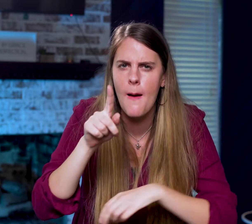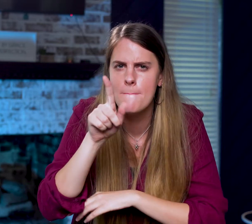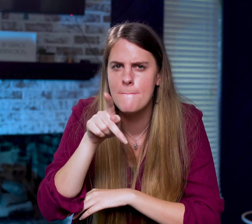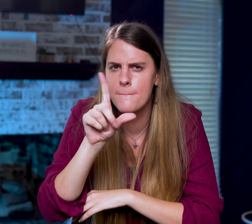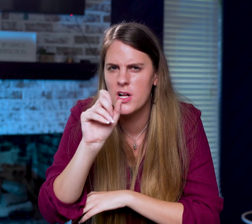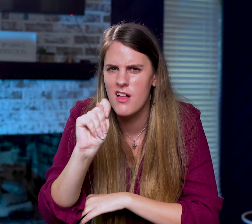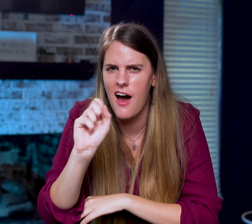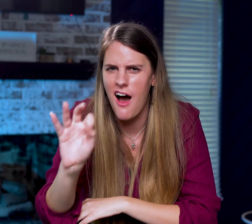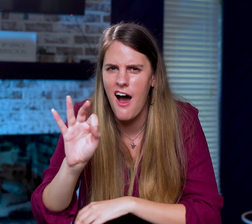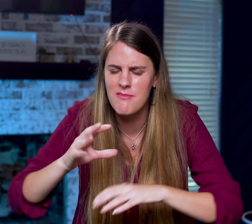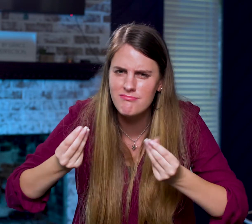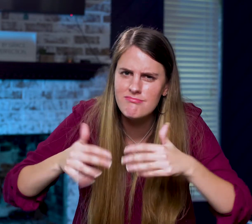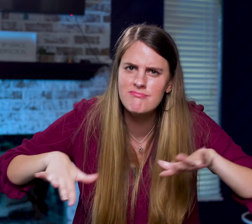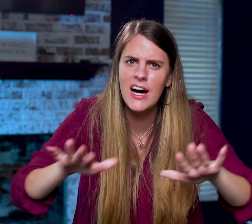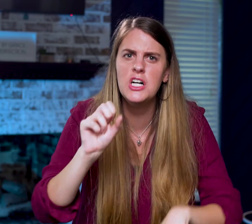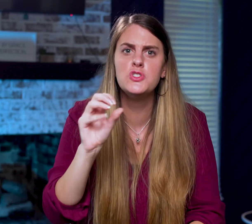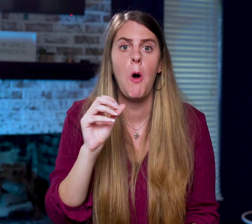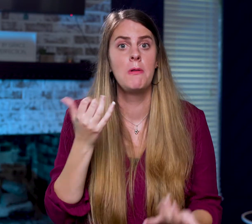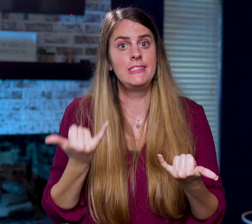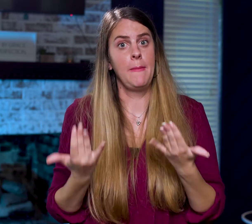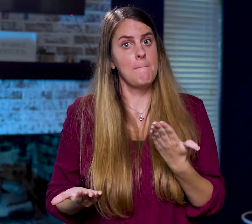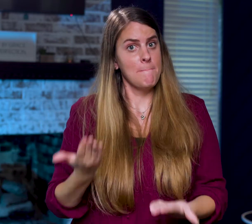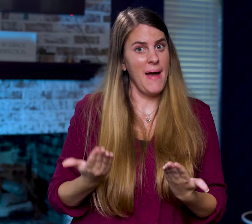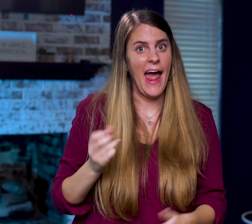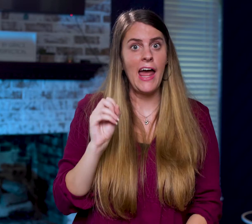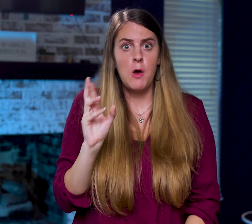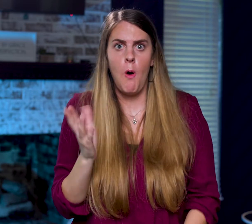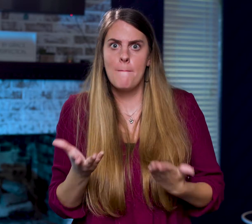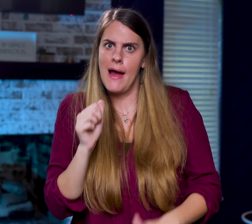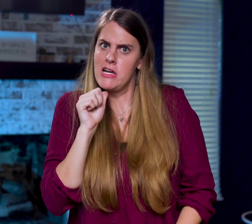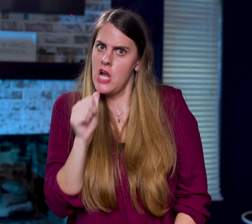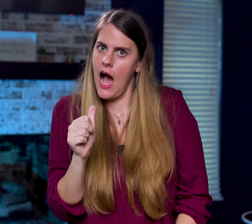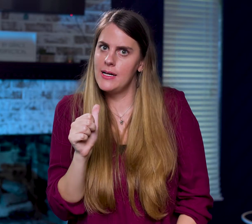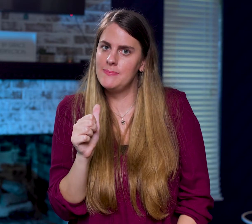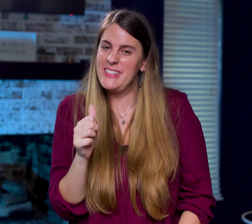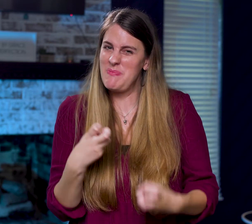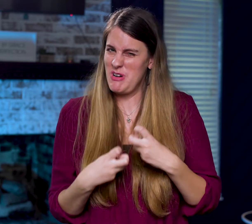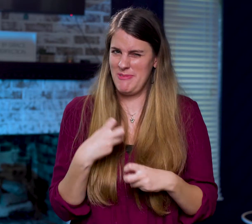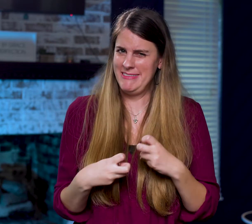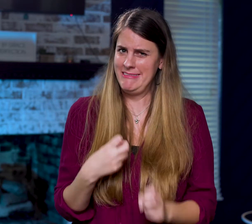of land so this may or may not be a problem.